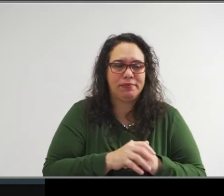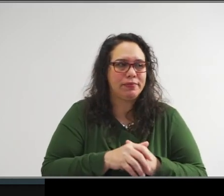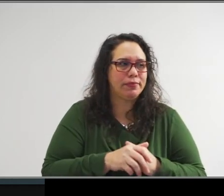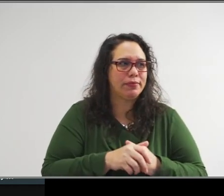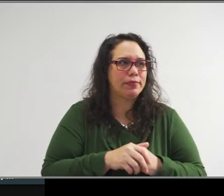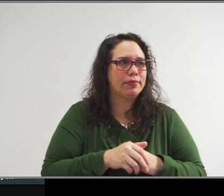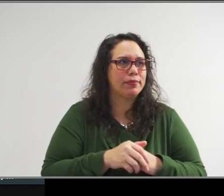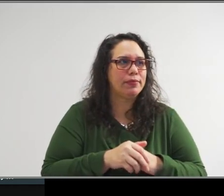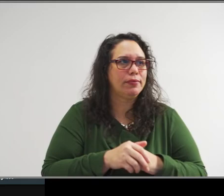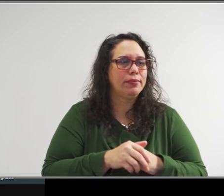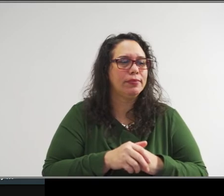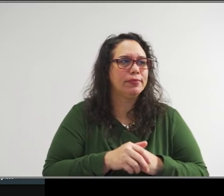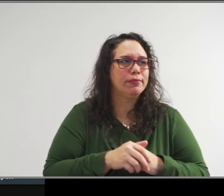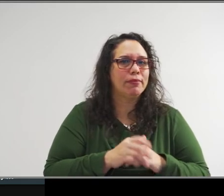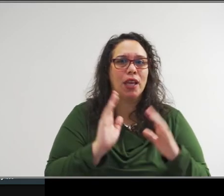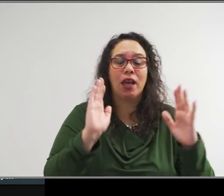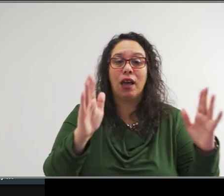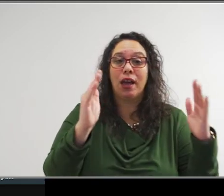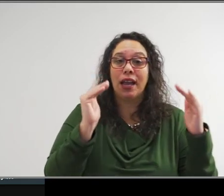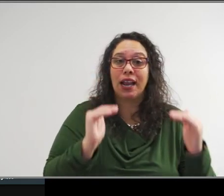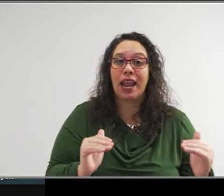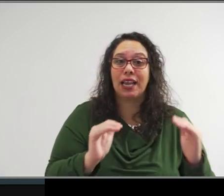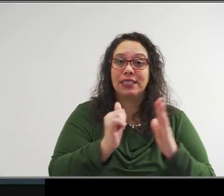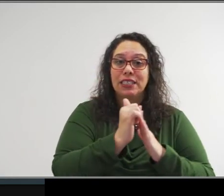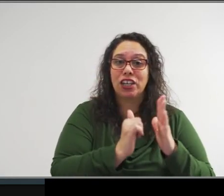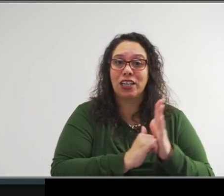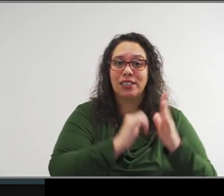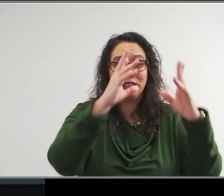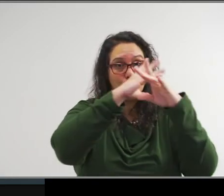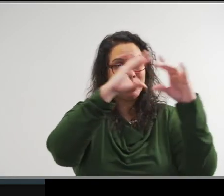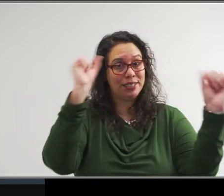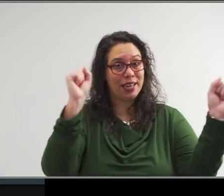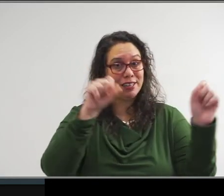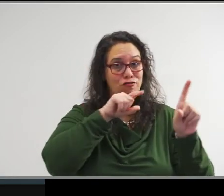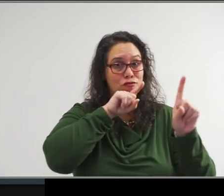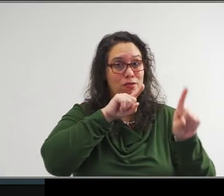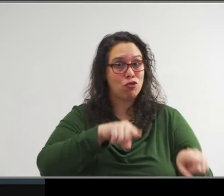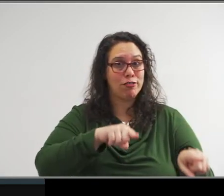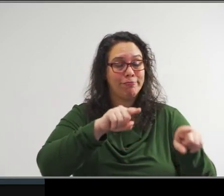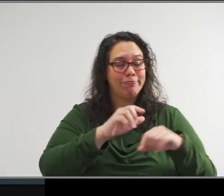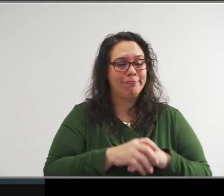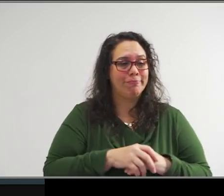Let's see next on the agenda is the superintendents report. Thank you.